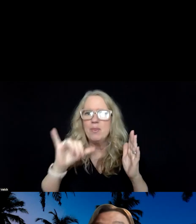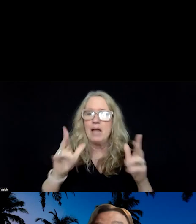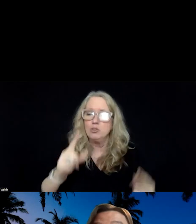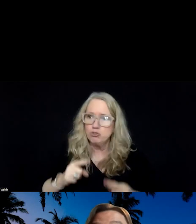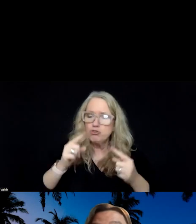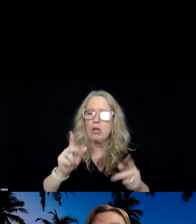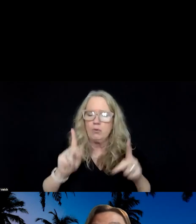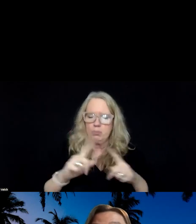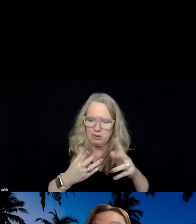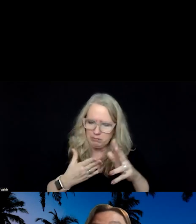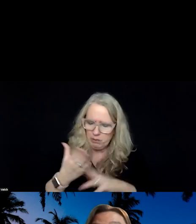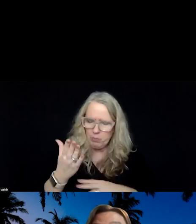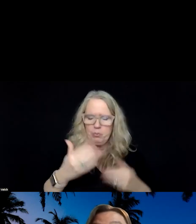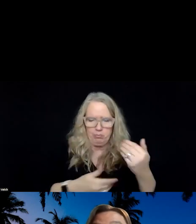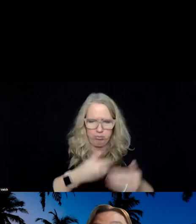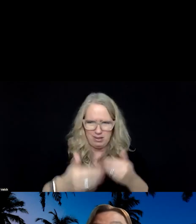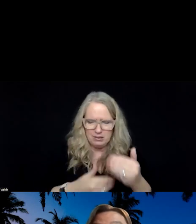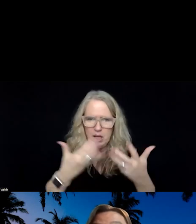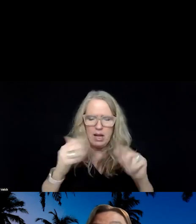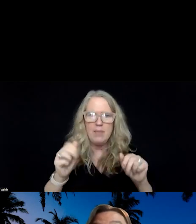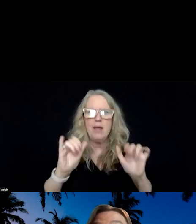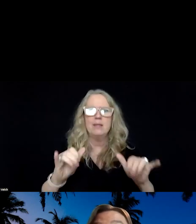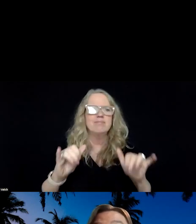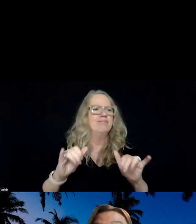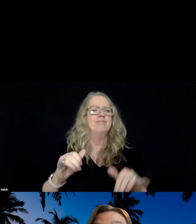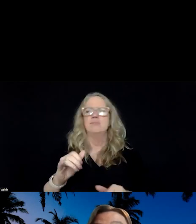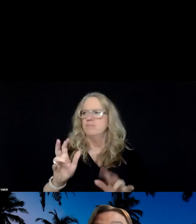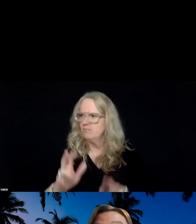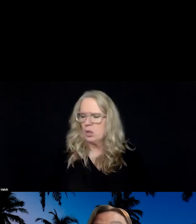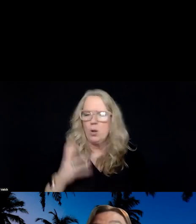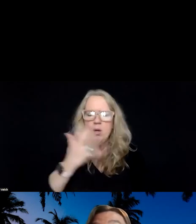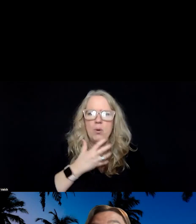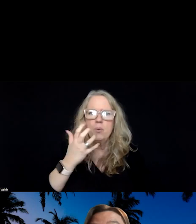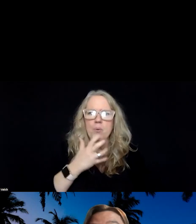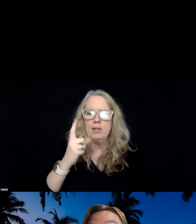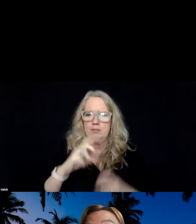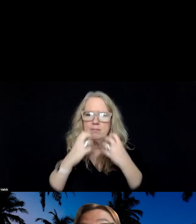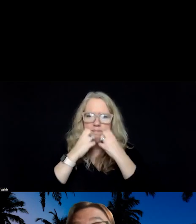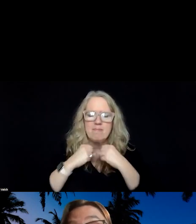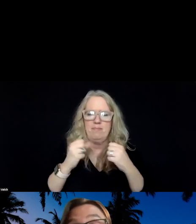THROUGH THAT PROCESS AND COME OUT AND BE VALUED FOR BEING